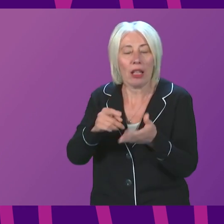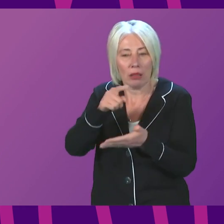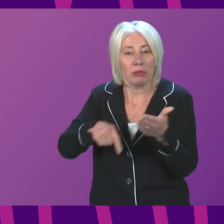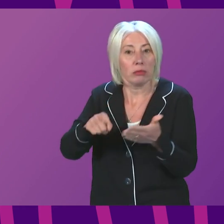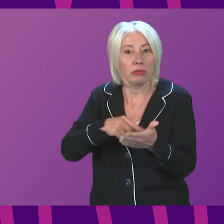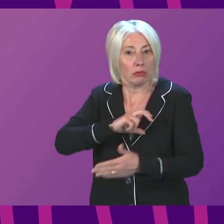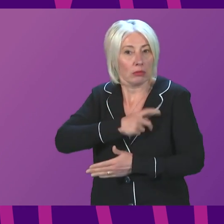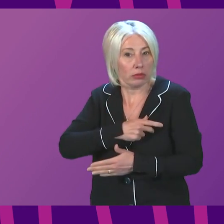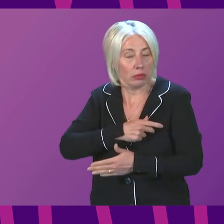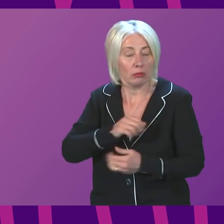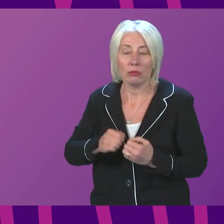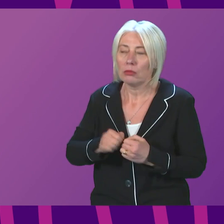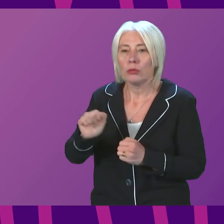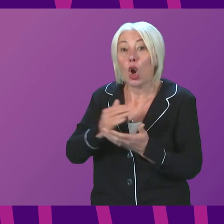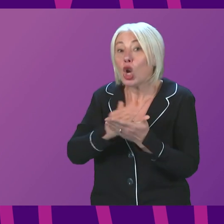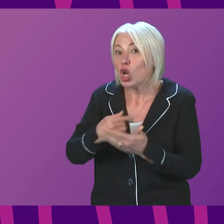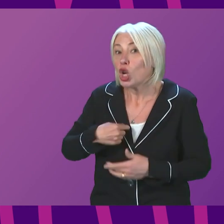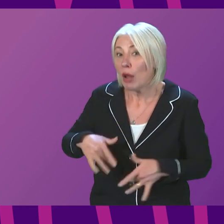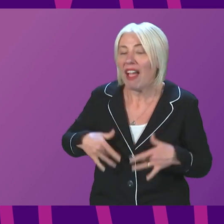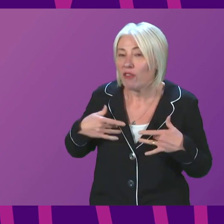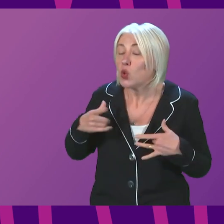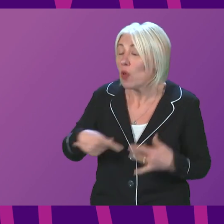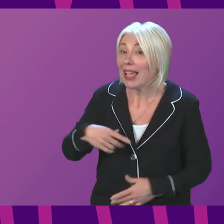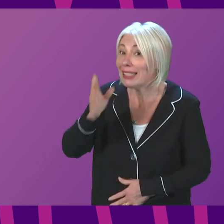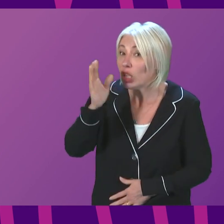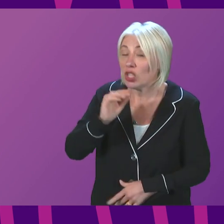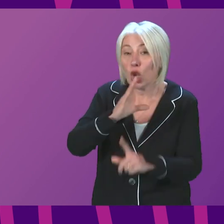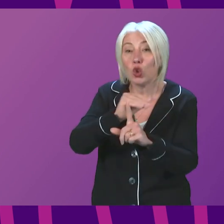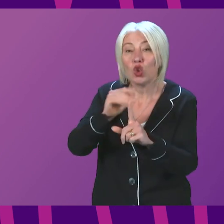Does the First Minister share my view that that is dangerous Tory ideology that is designed